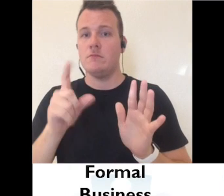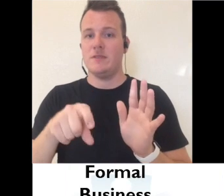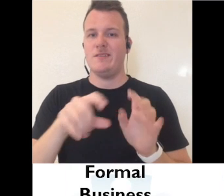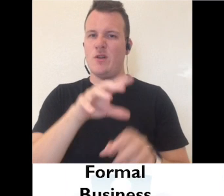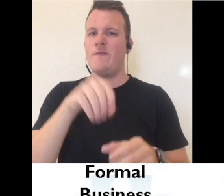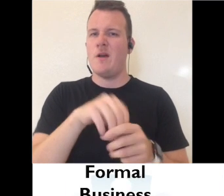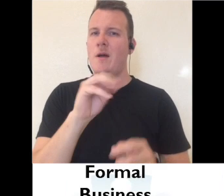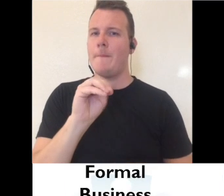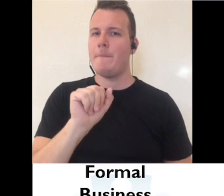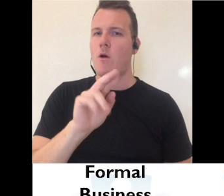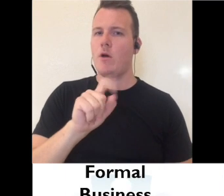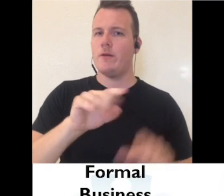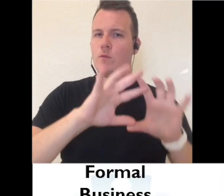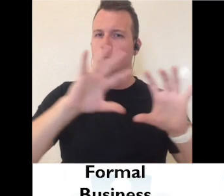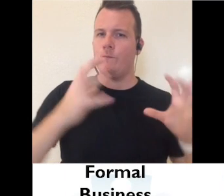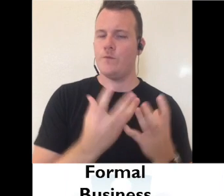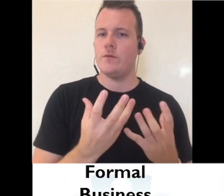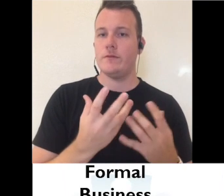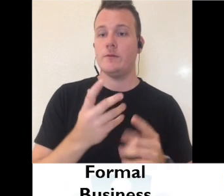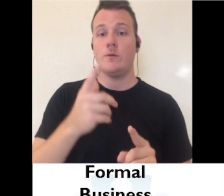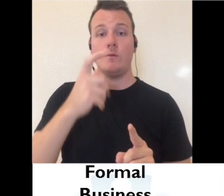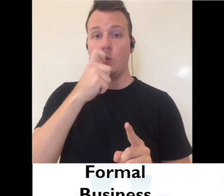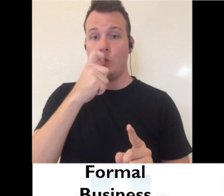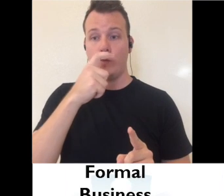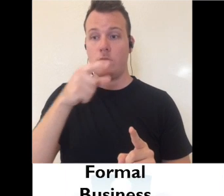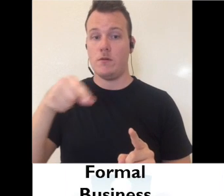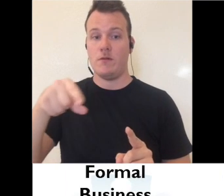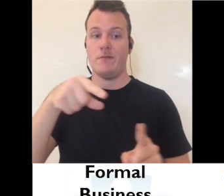and do lots of different things. So there's a lot of things with the